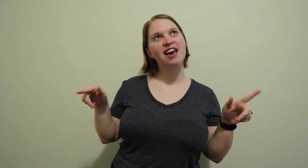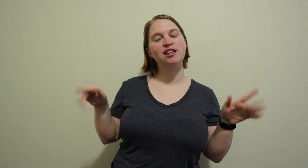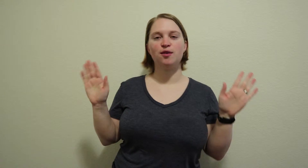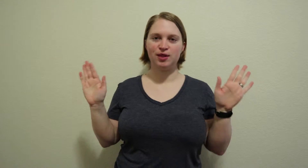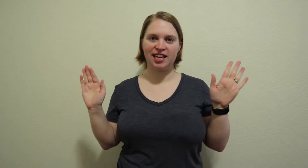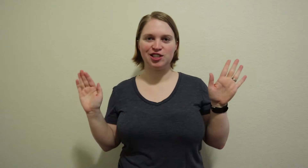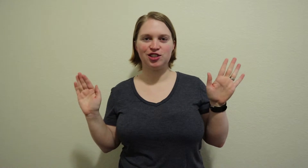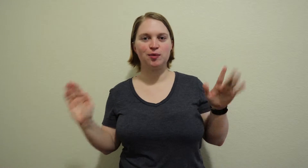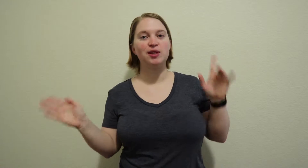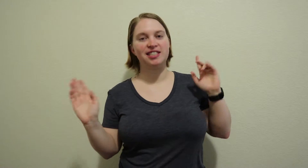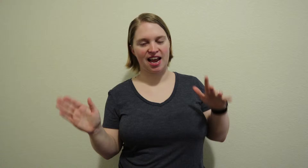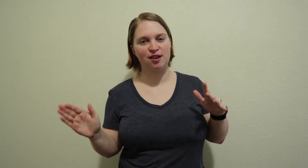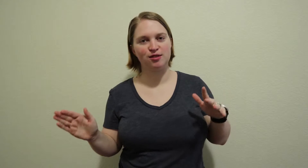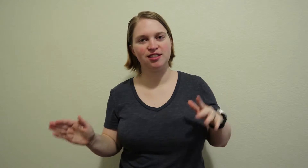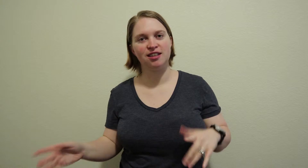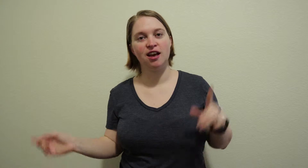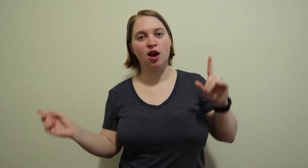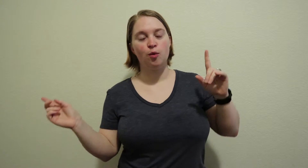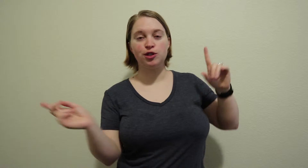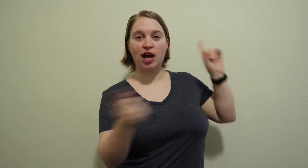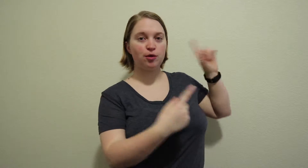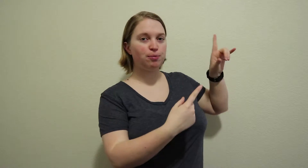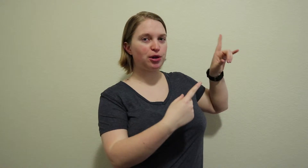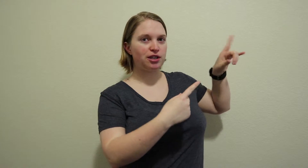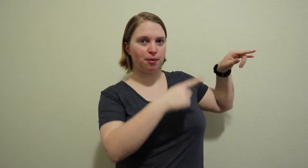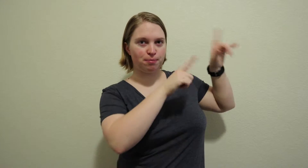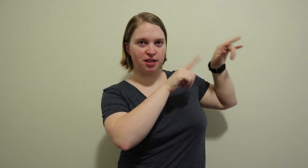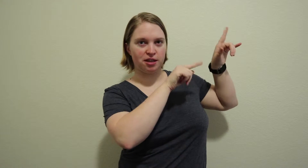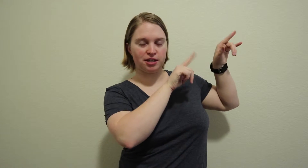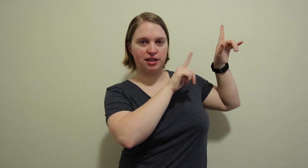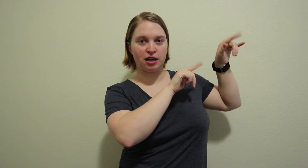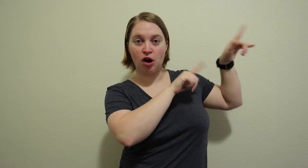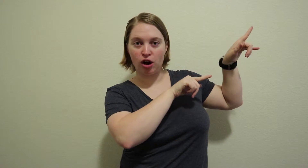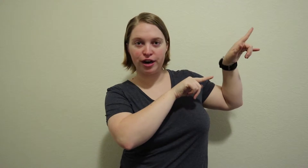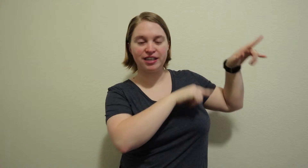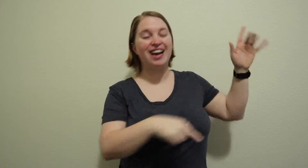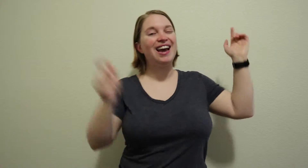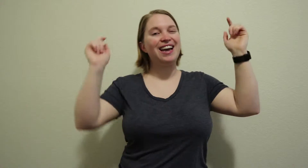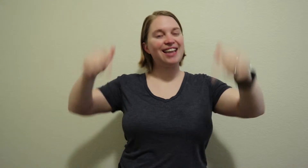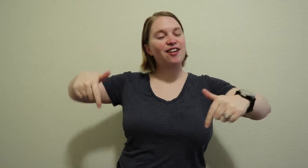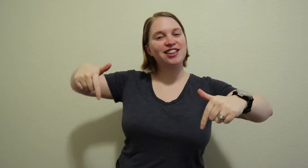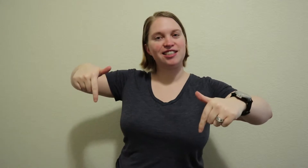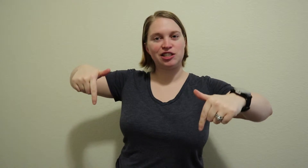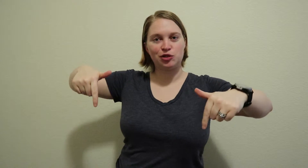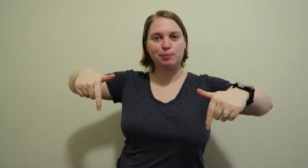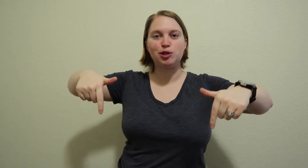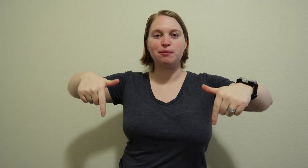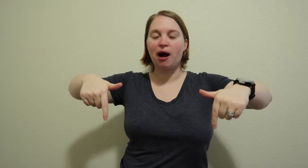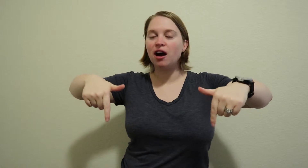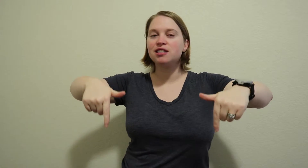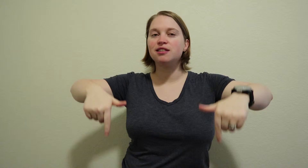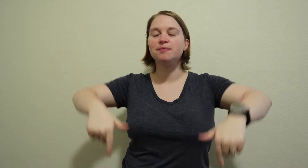relationship with sounds which I will put it up here in the card and down in the description box.